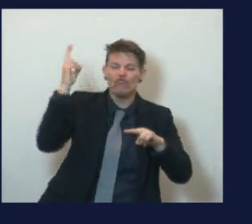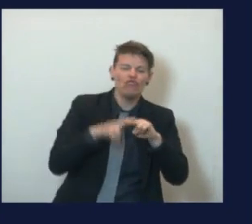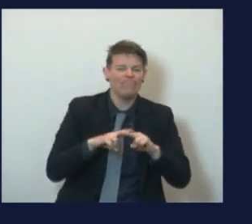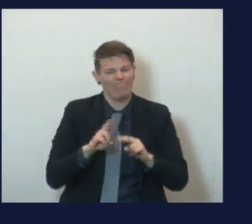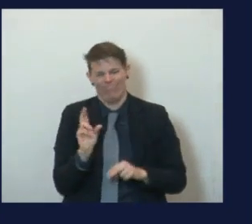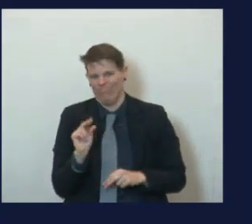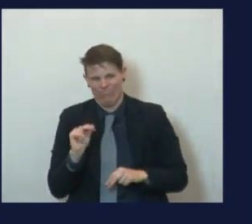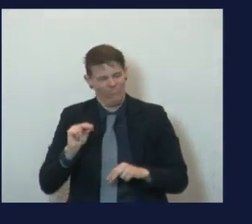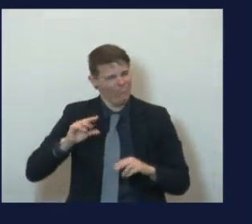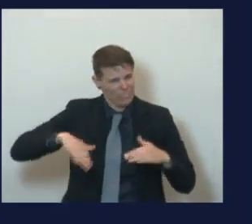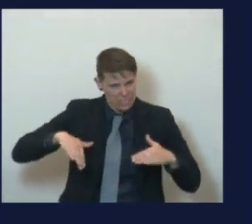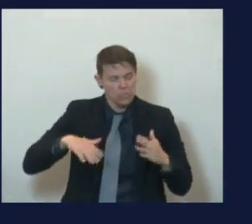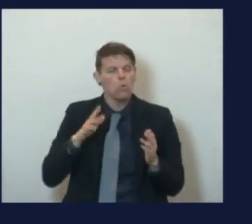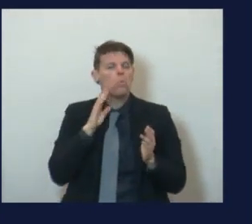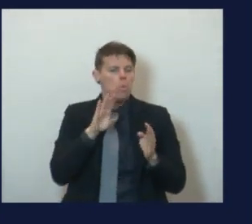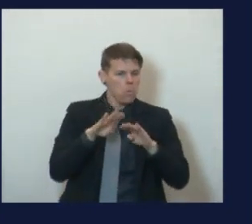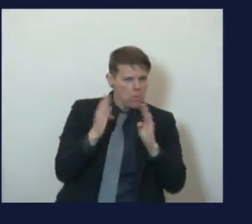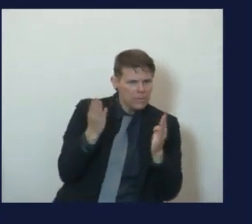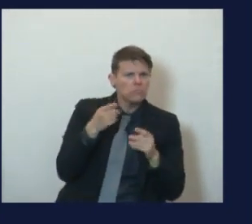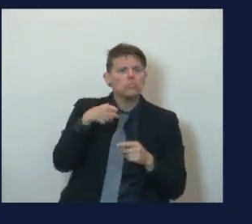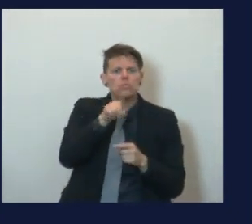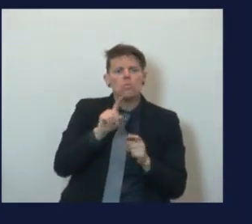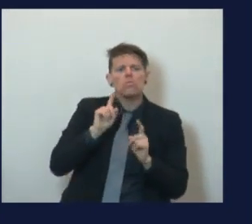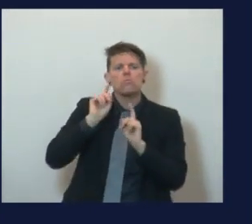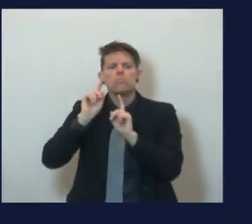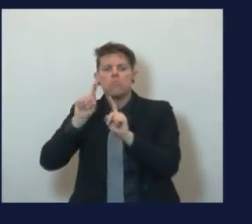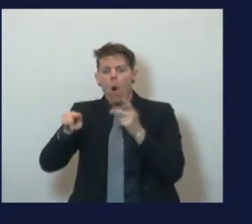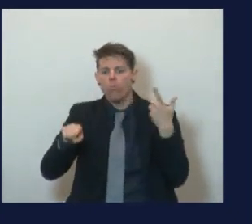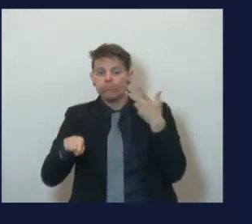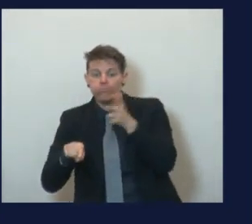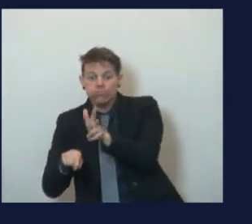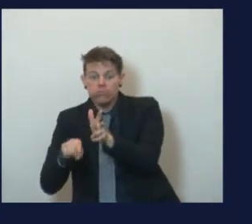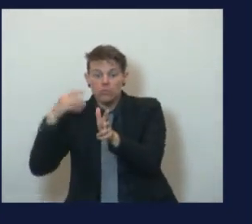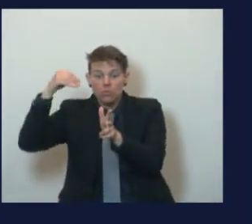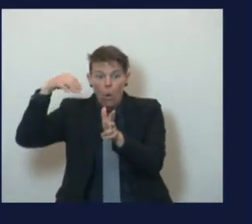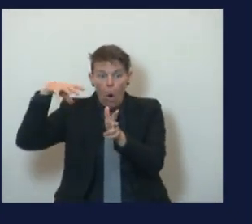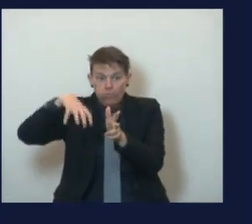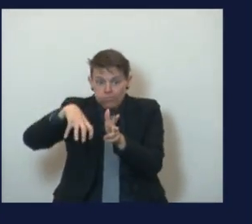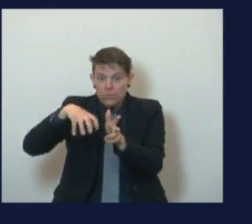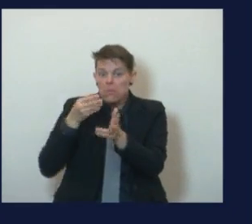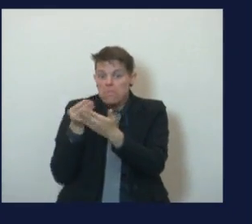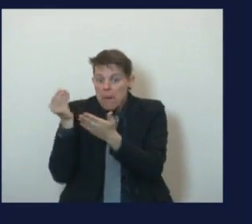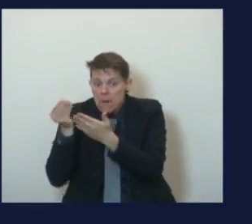IT SEEMS LIKE IT’S A BIT KIND OF -- TURI DON’T GO GRATUITOUSLY.